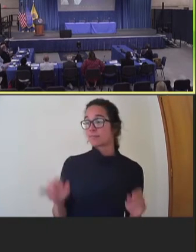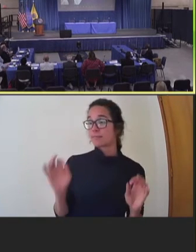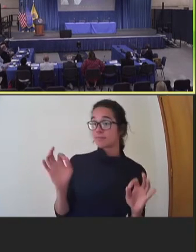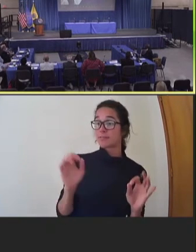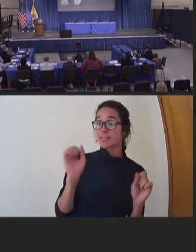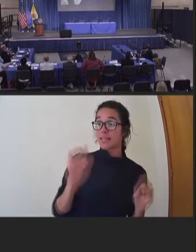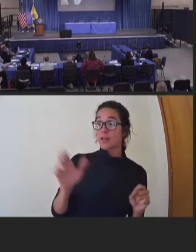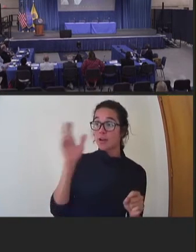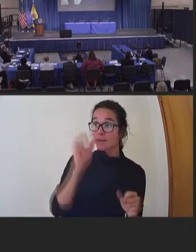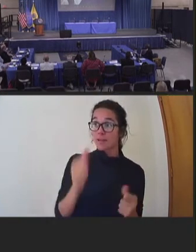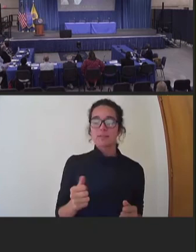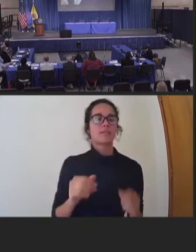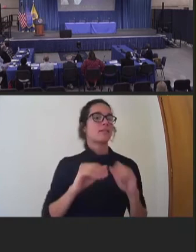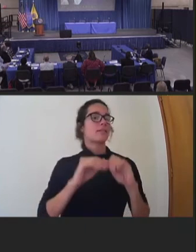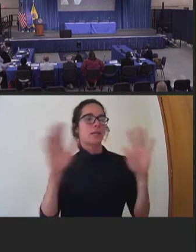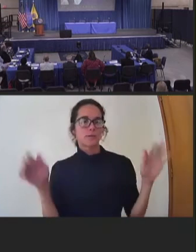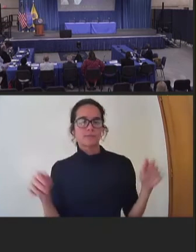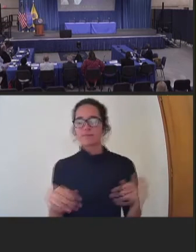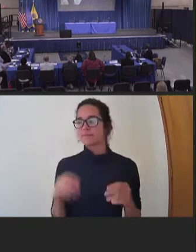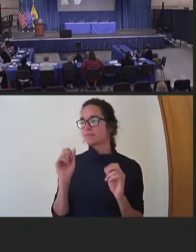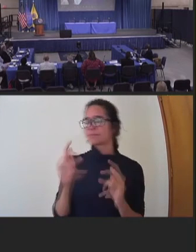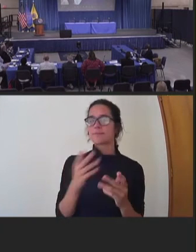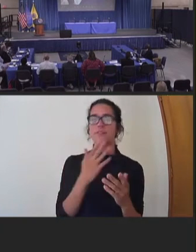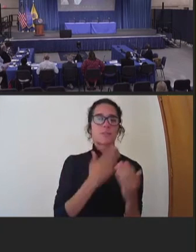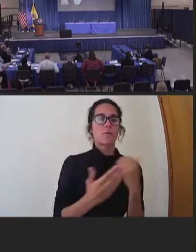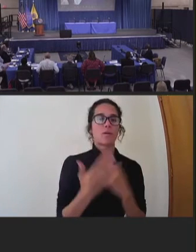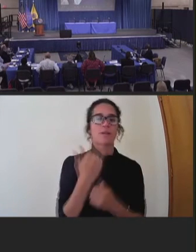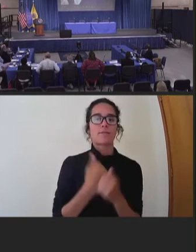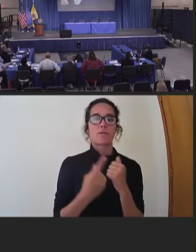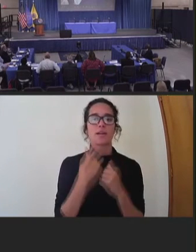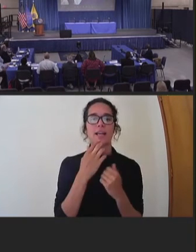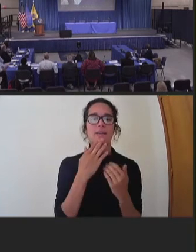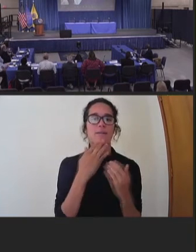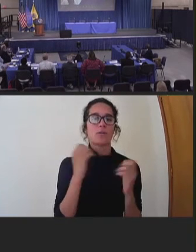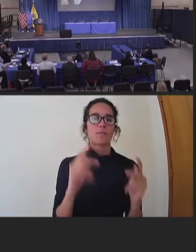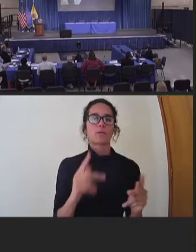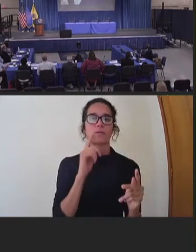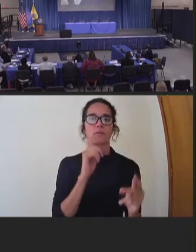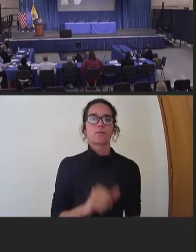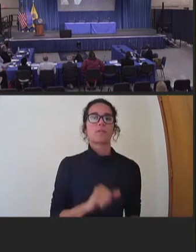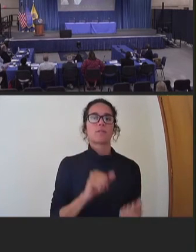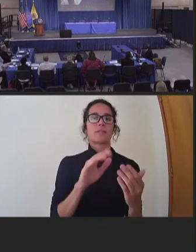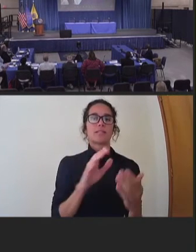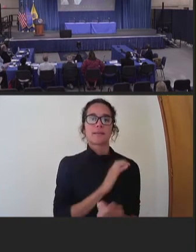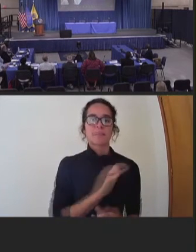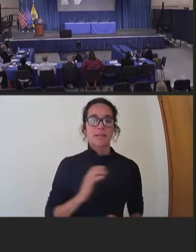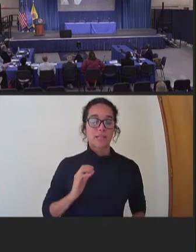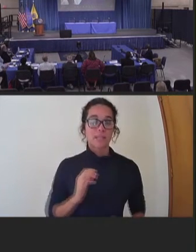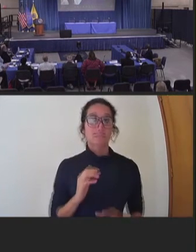everyone. Thank you for the opportunity to address the committee and preparation